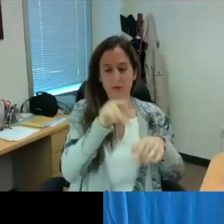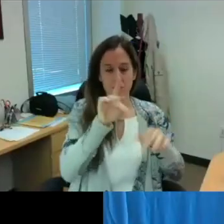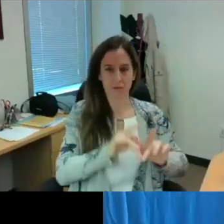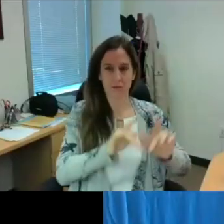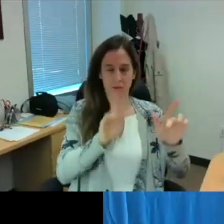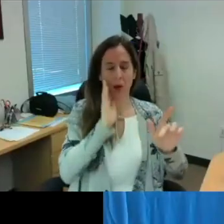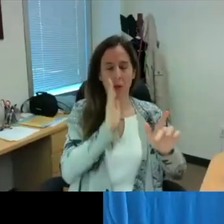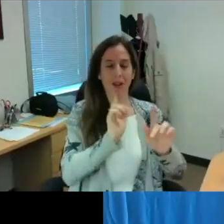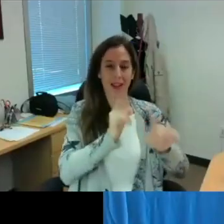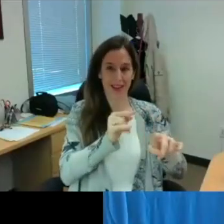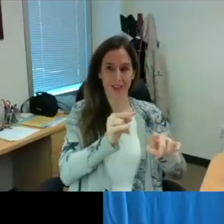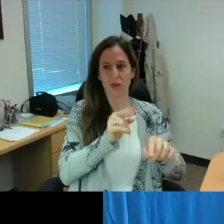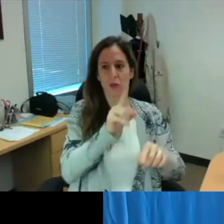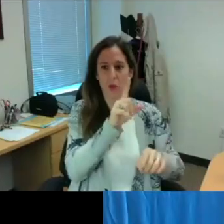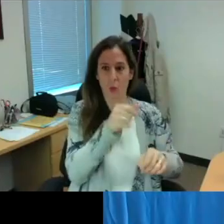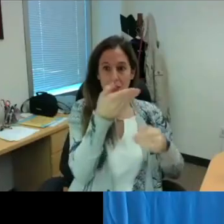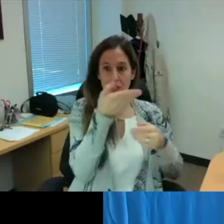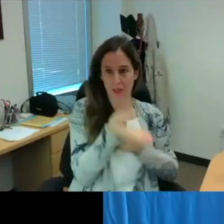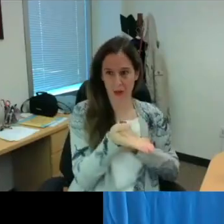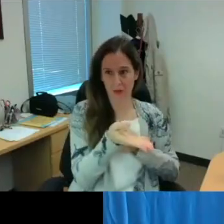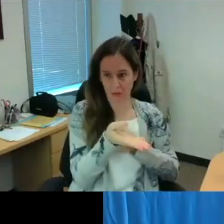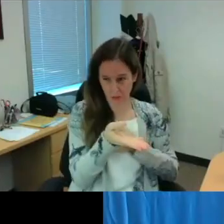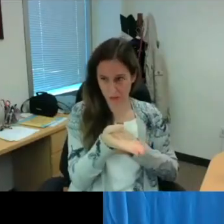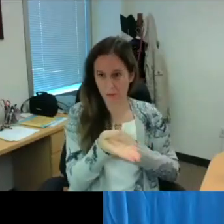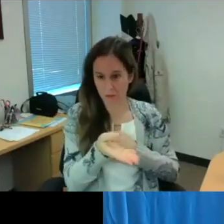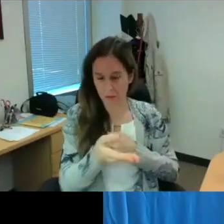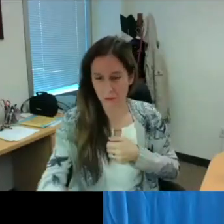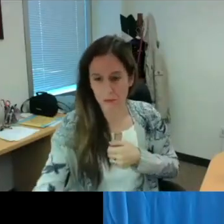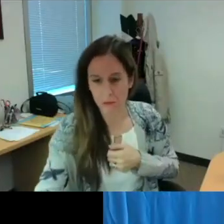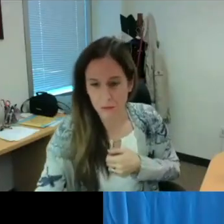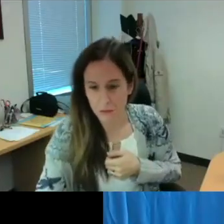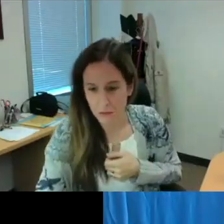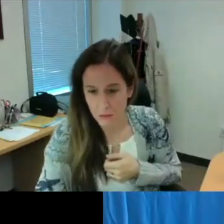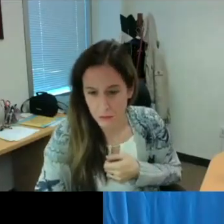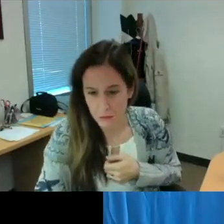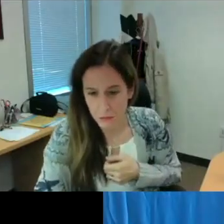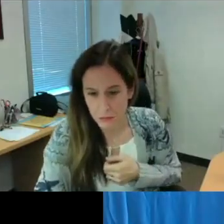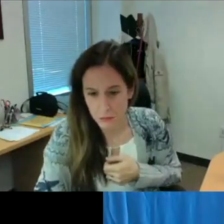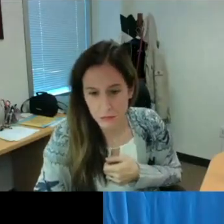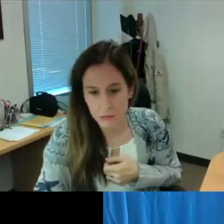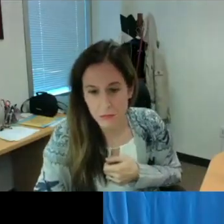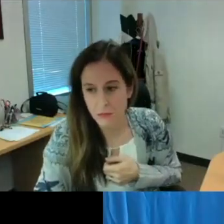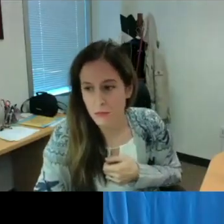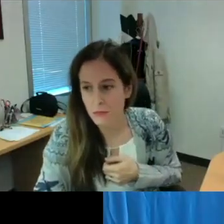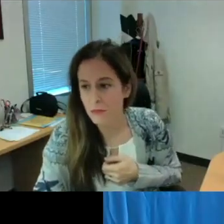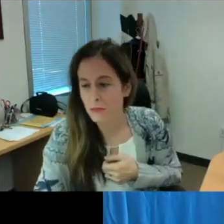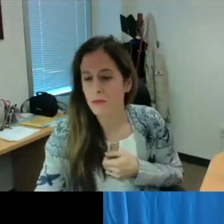a specific Q&A feature at the bottom of the screen so please type your questions